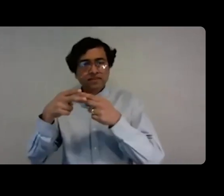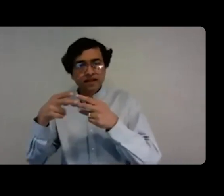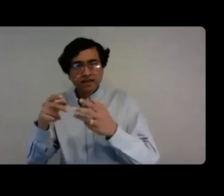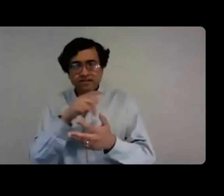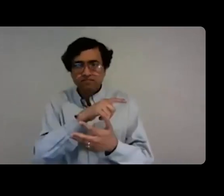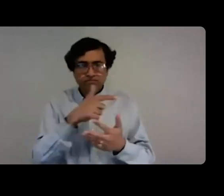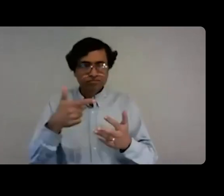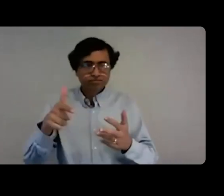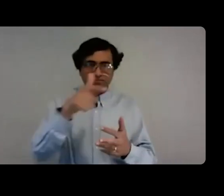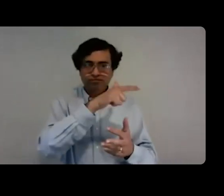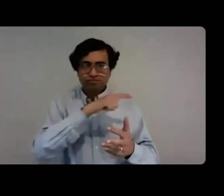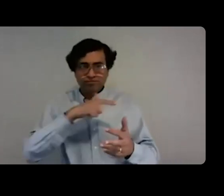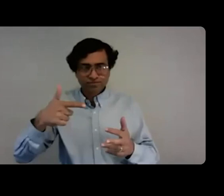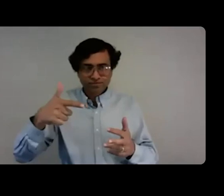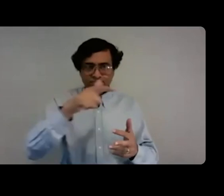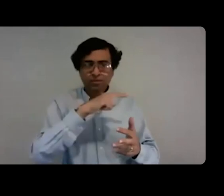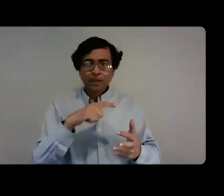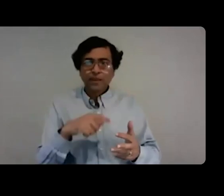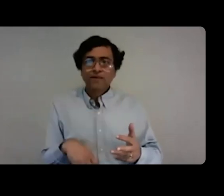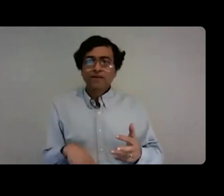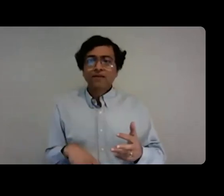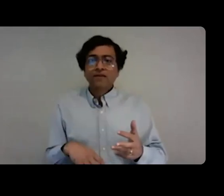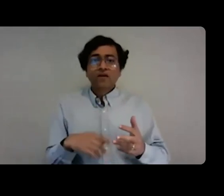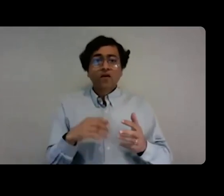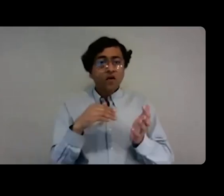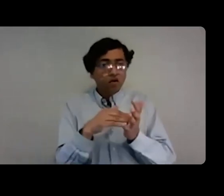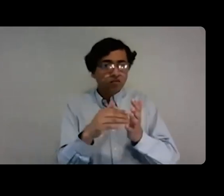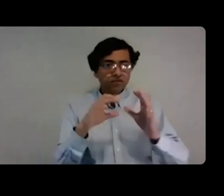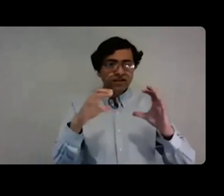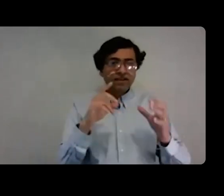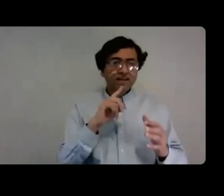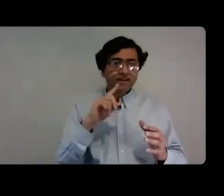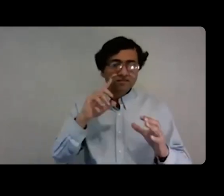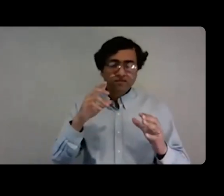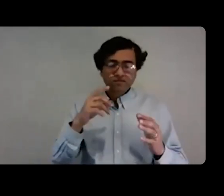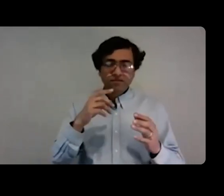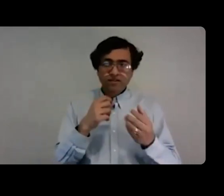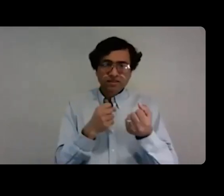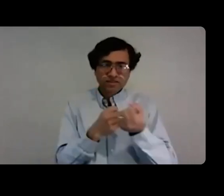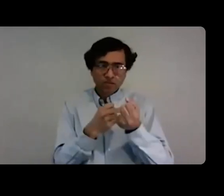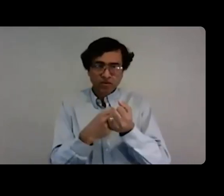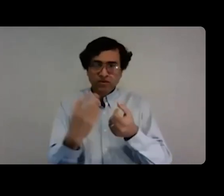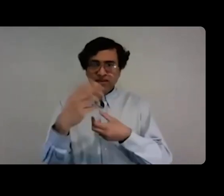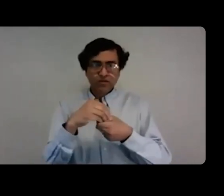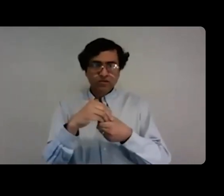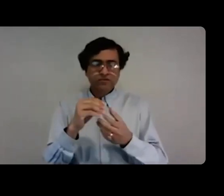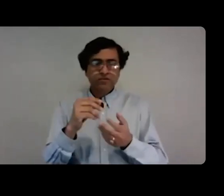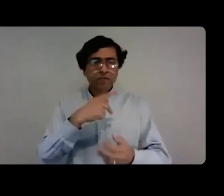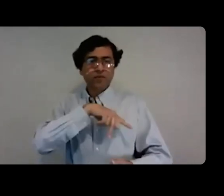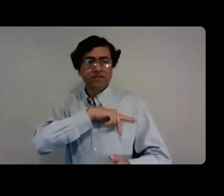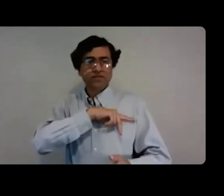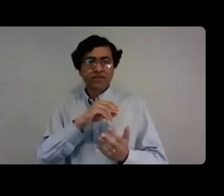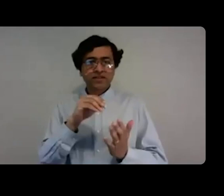They may have their own laptop for notes and there are the slides or the PowerPoint deck.